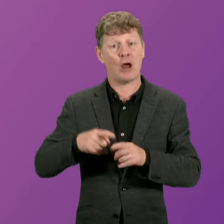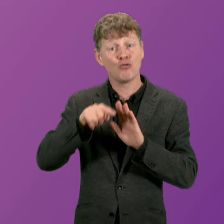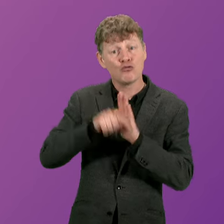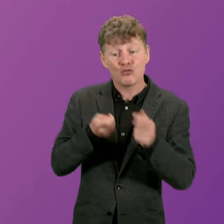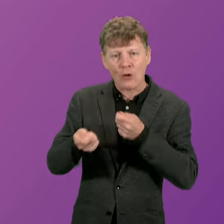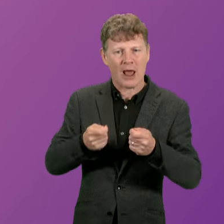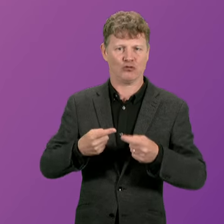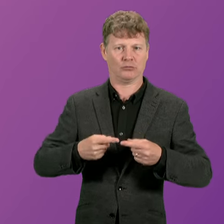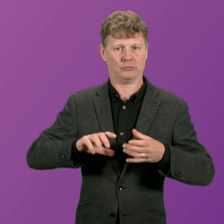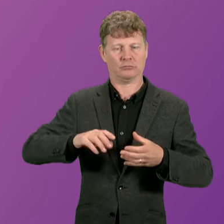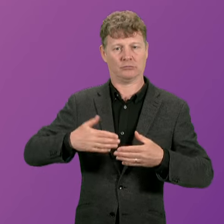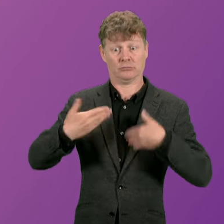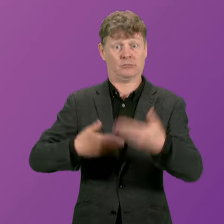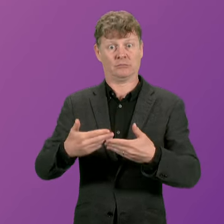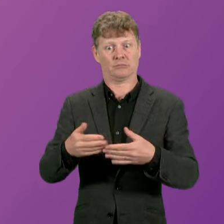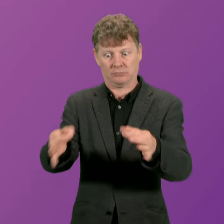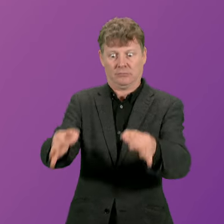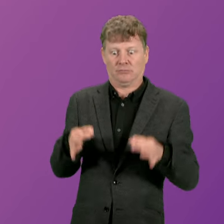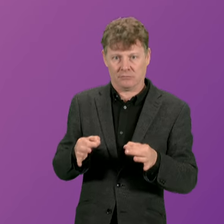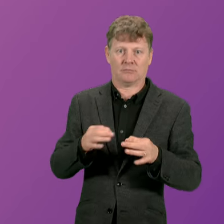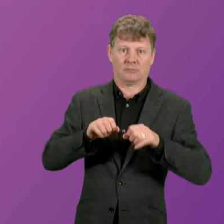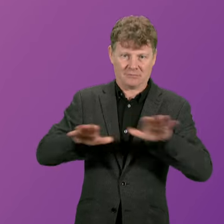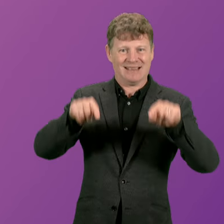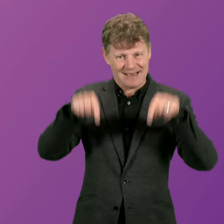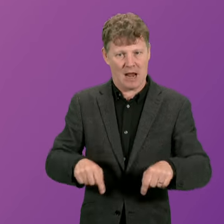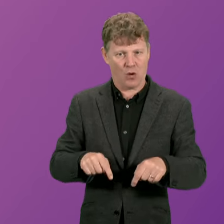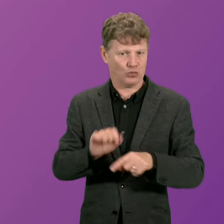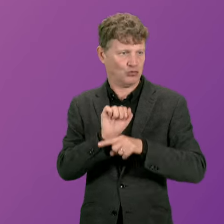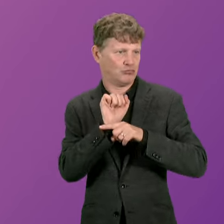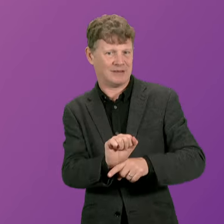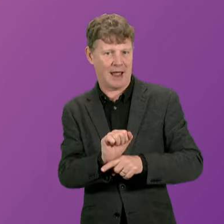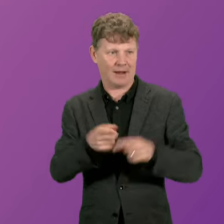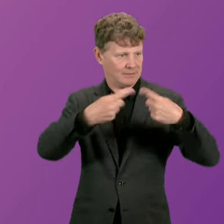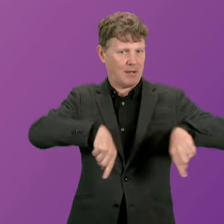so that people can be protected from rogue funeral directors?